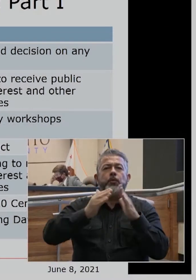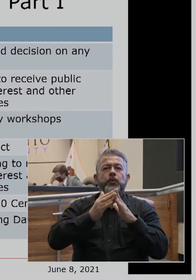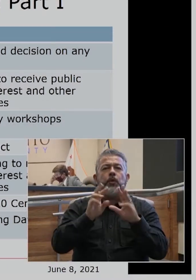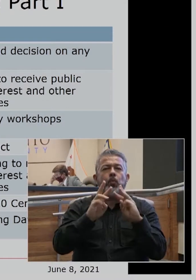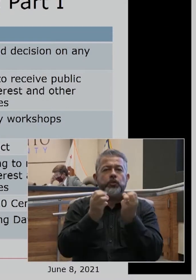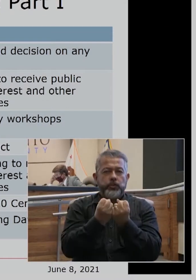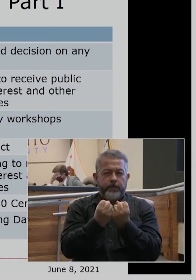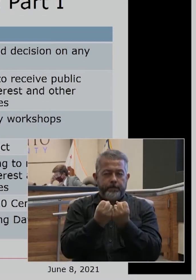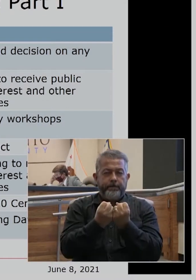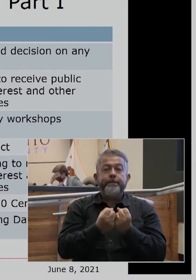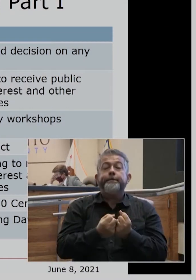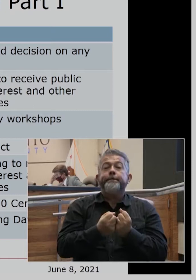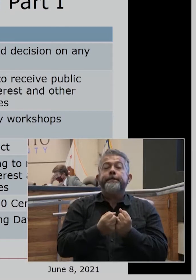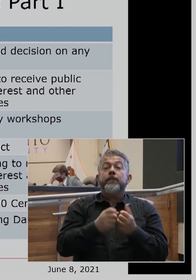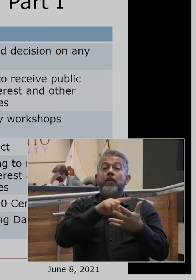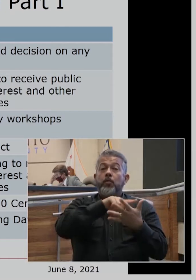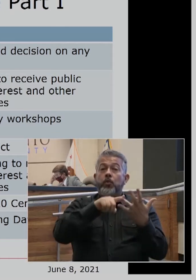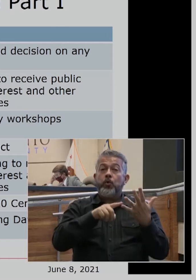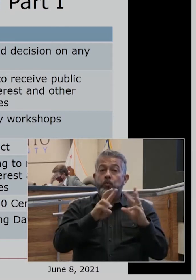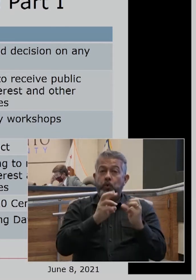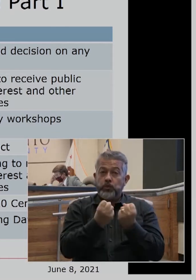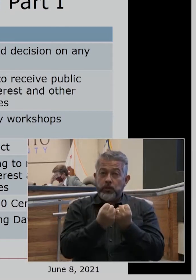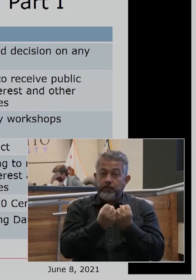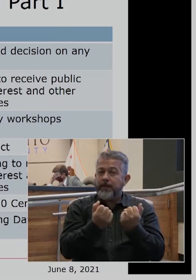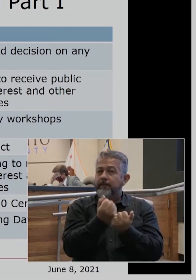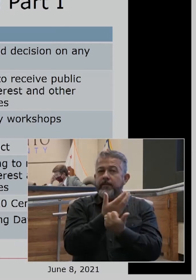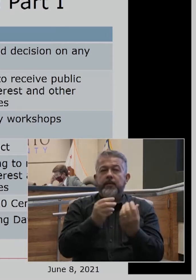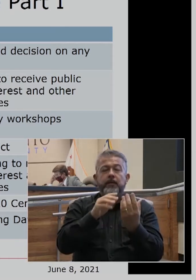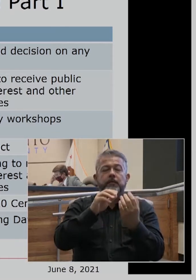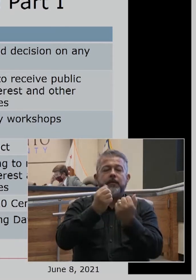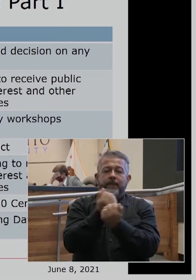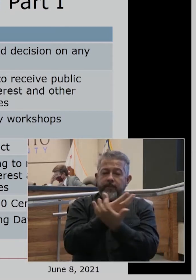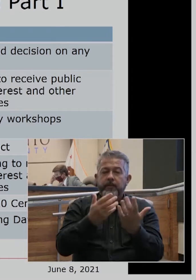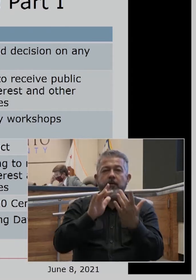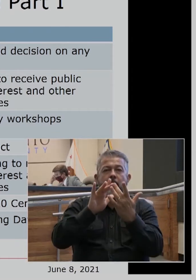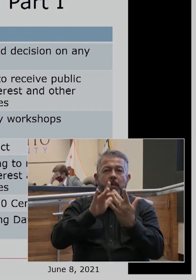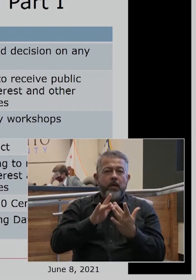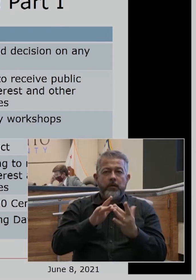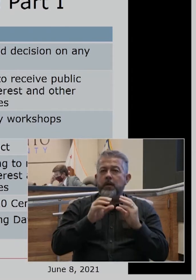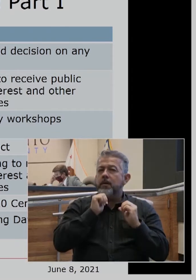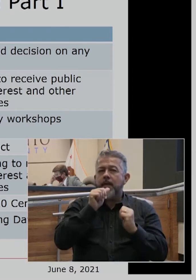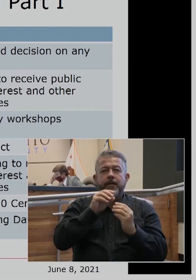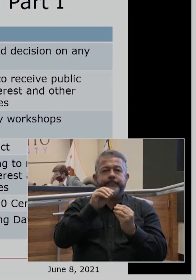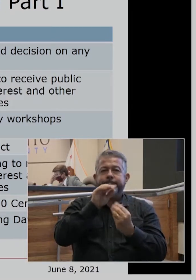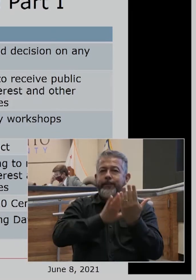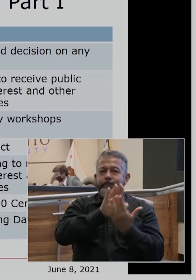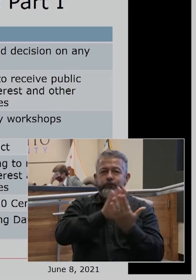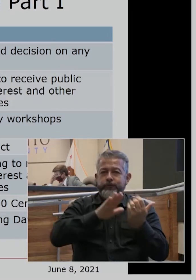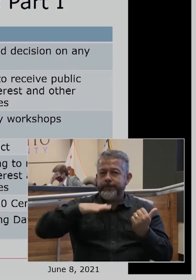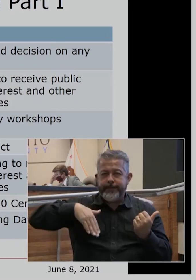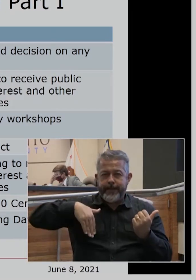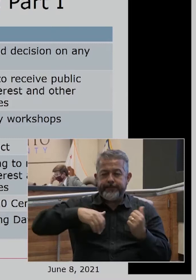GOING TO HAVE OUR VIRTUA COMMUNITY WORK SHOPS ONLINE. COMMUNITY WORK SHOPS ONLINE. NO IN PERSON. NO IN PERSON. I'LL MAKE A QUICK PRESENTATION